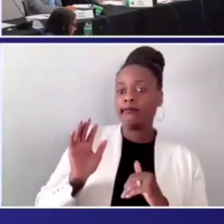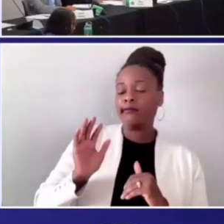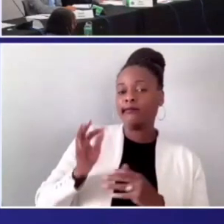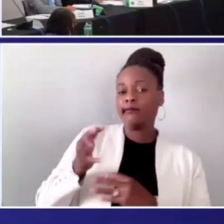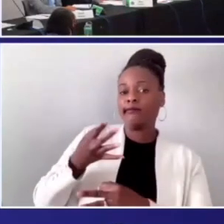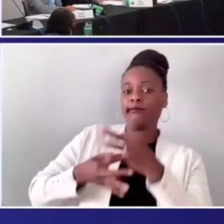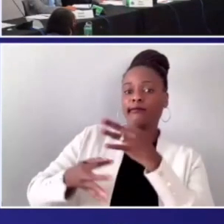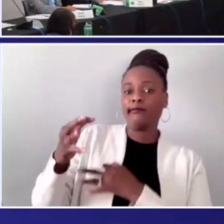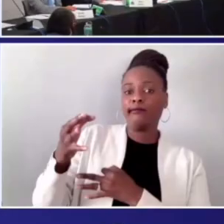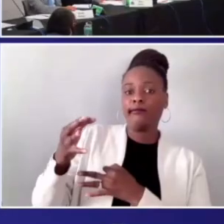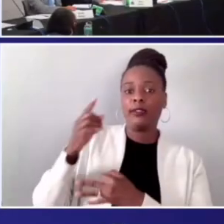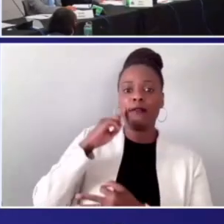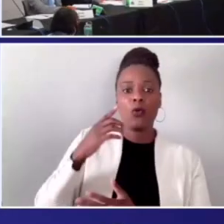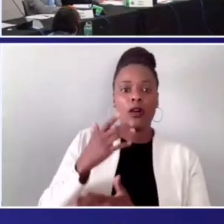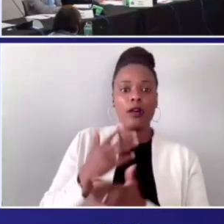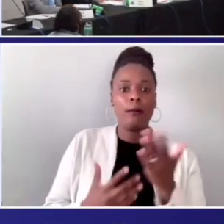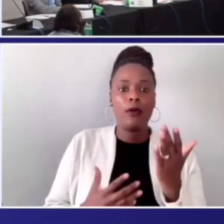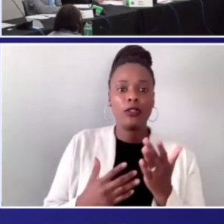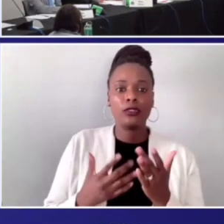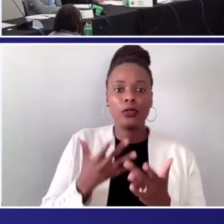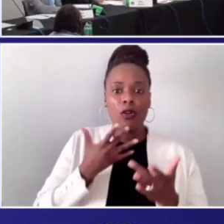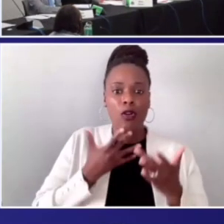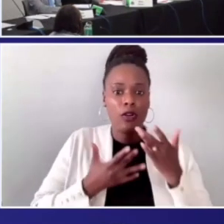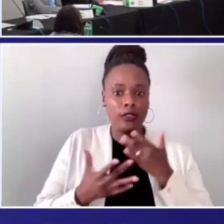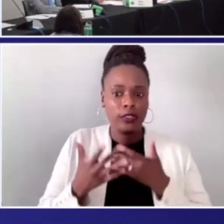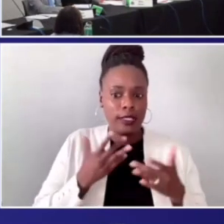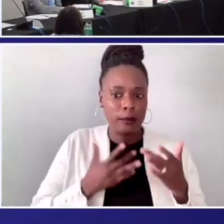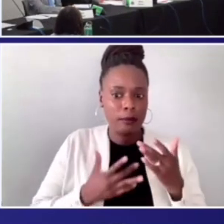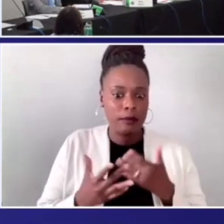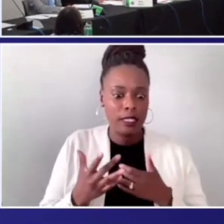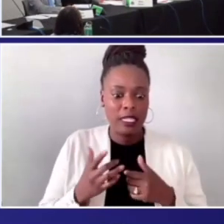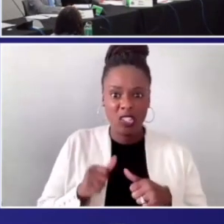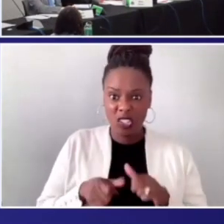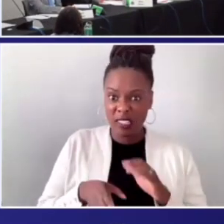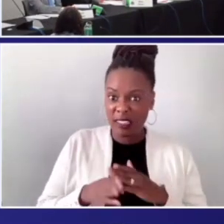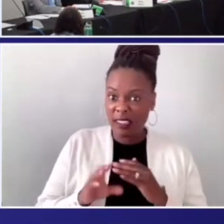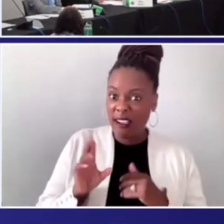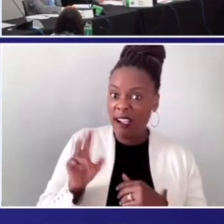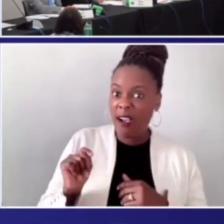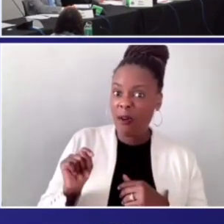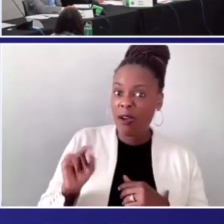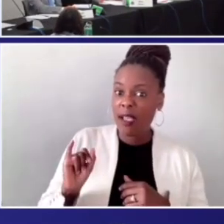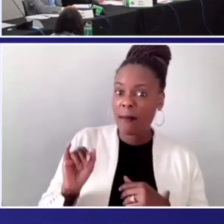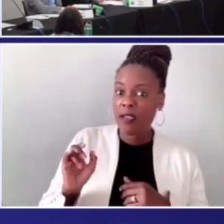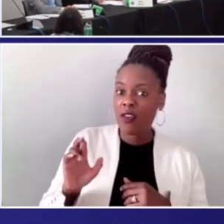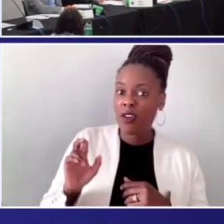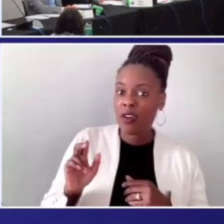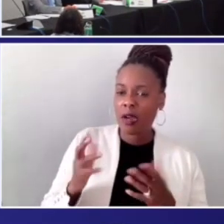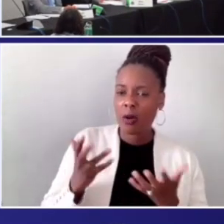that could, I think, kick somebody out of IBR. And so I just wanted to clarify again